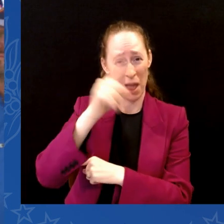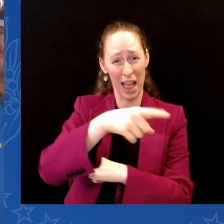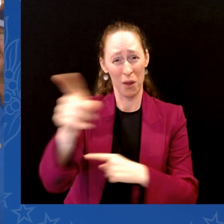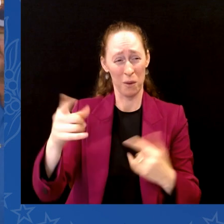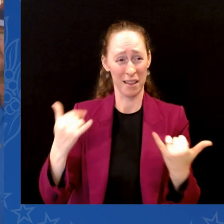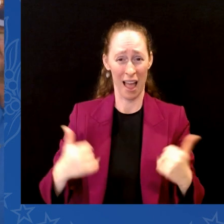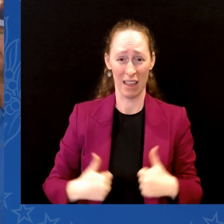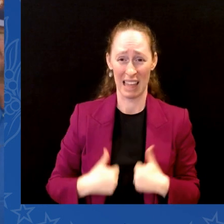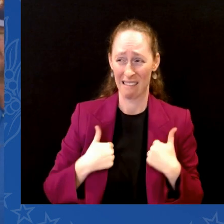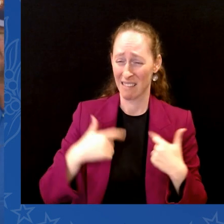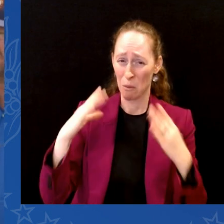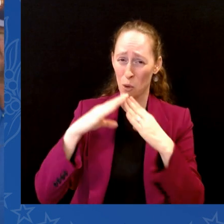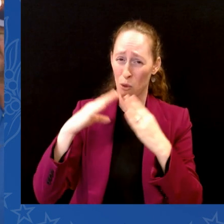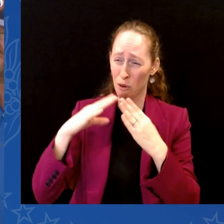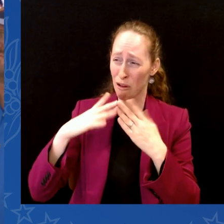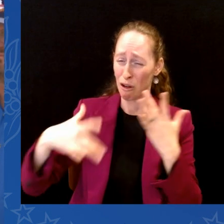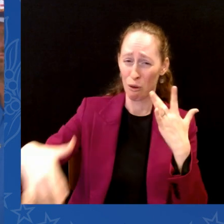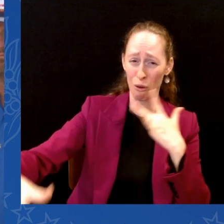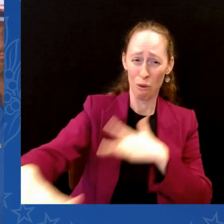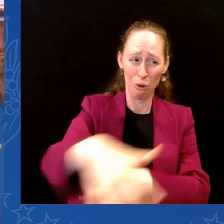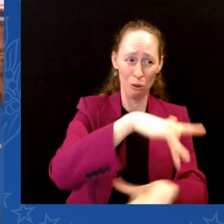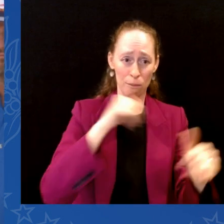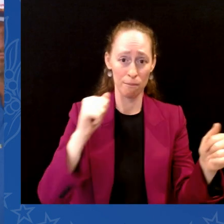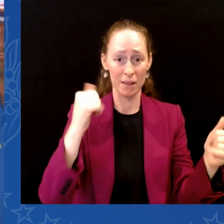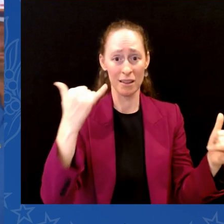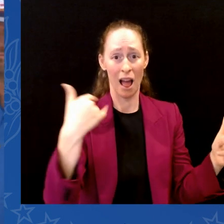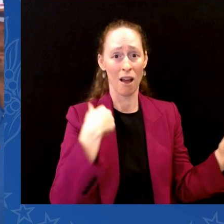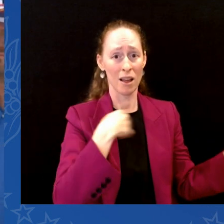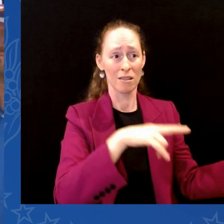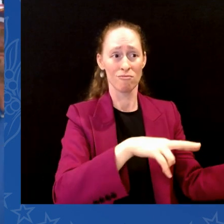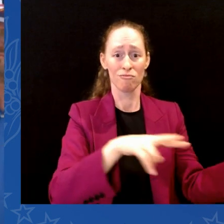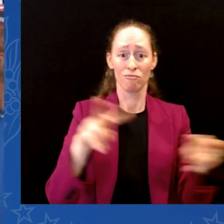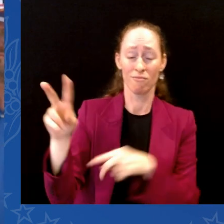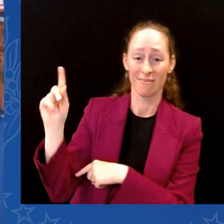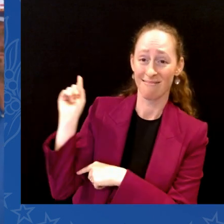used to be a busy strip of restaurants and shops. They're now wiped out.